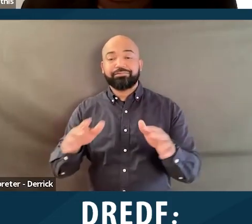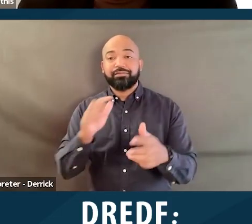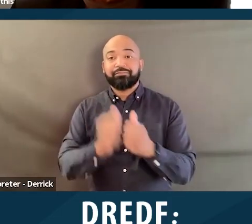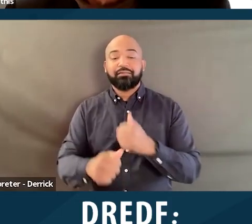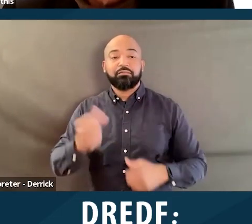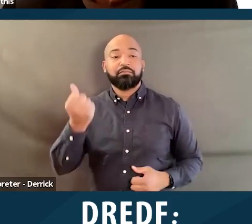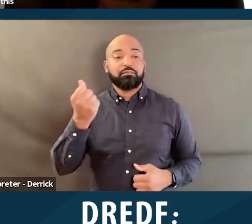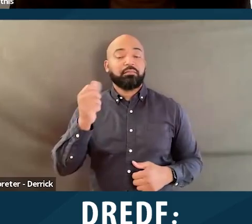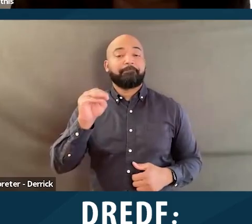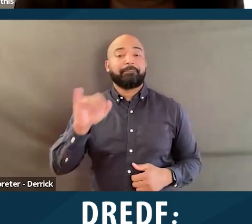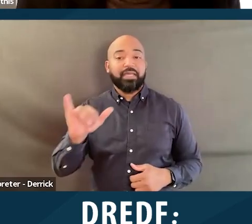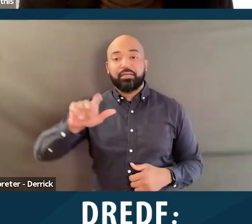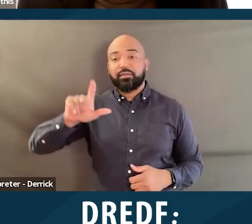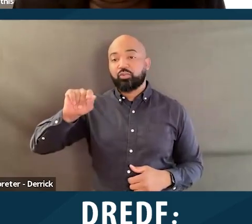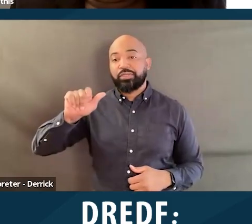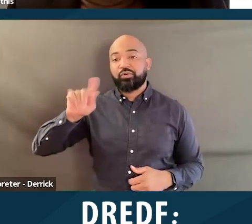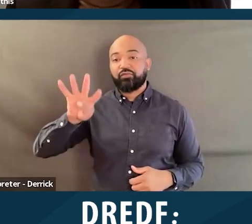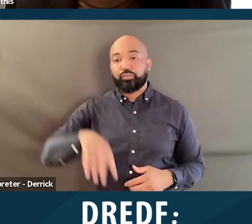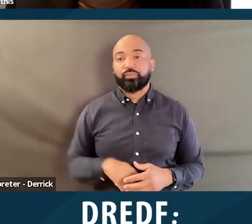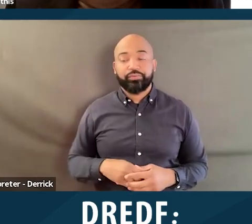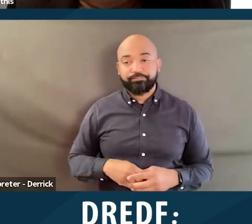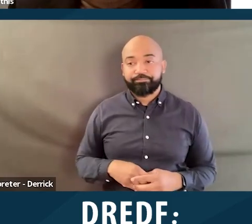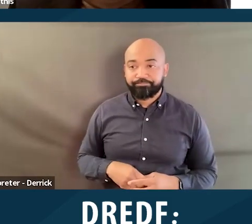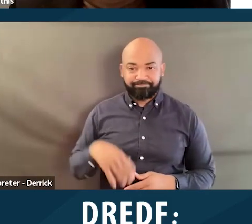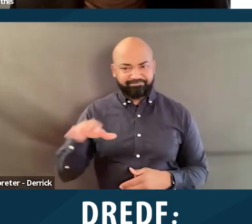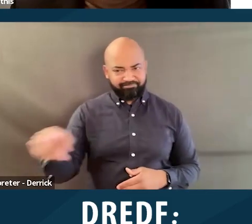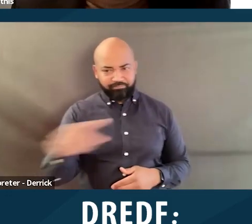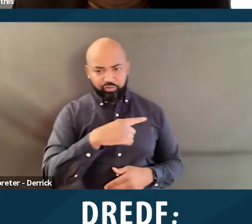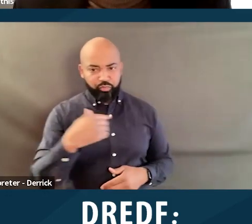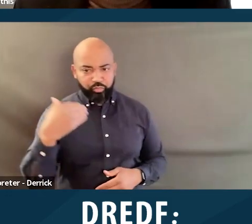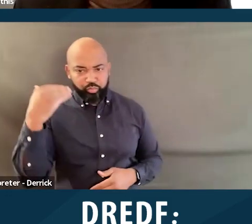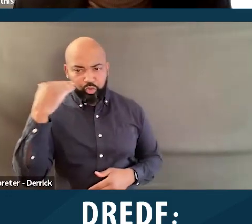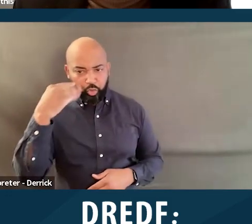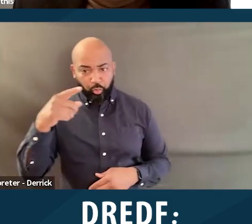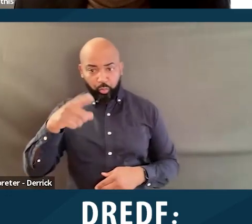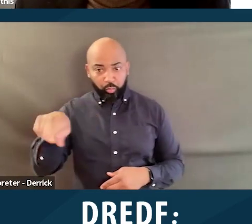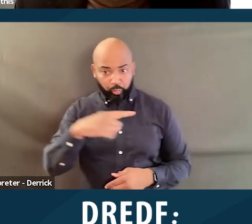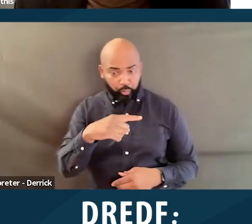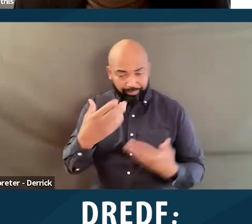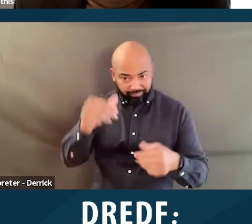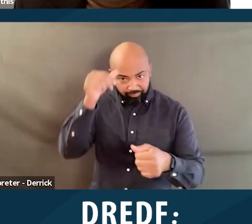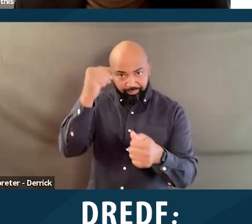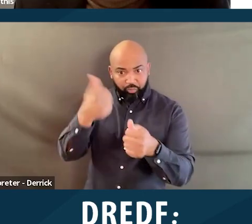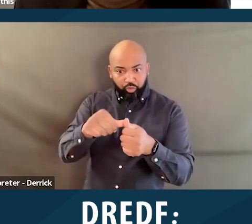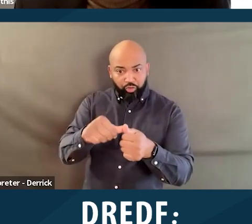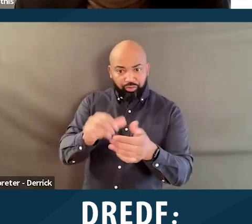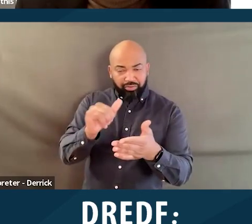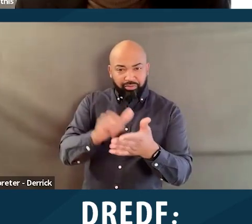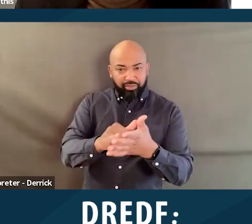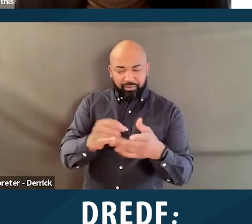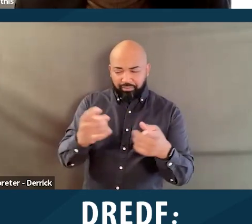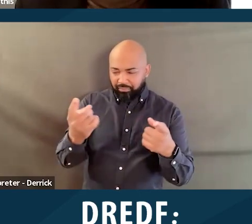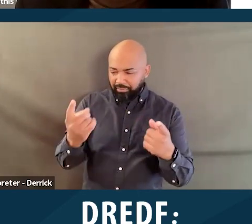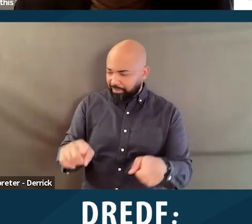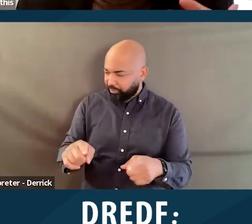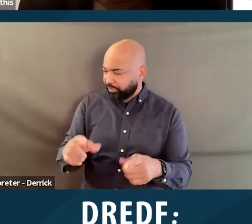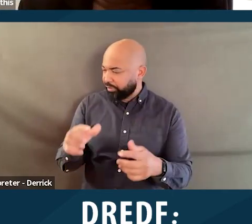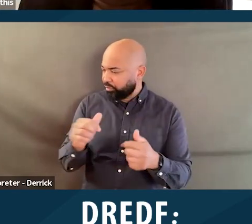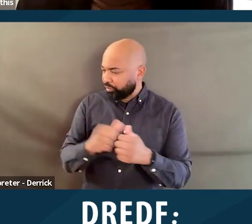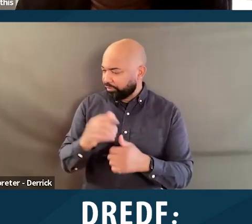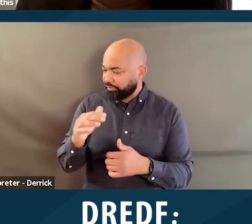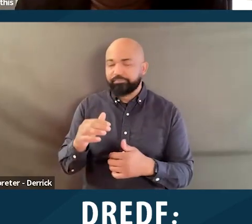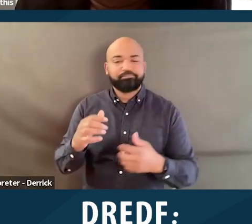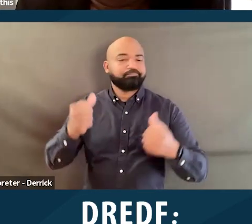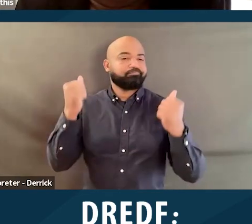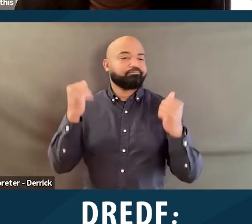And that updated rule was issued in May of 2024. And that rule, as many of you remember, was done,